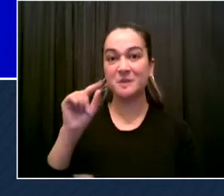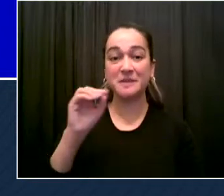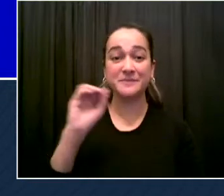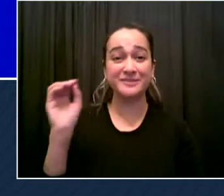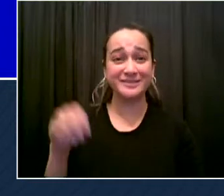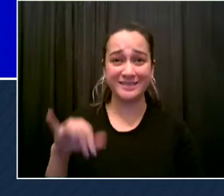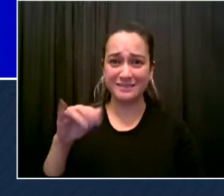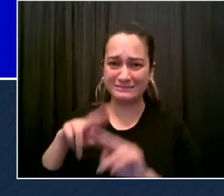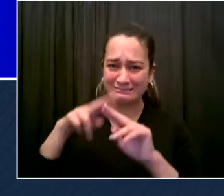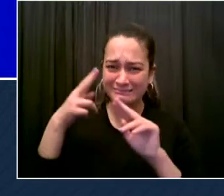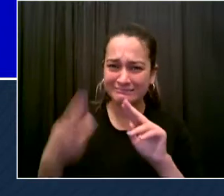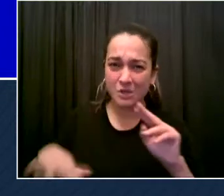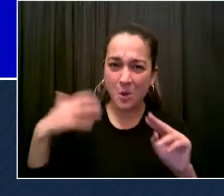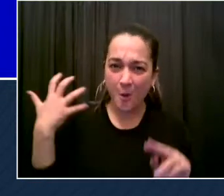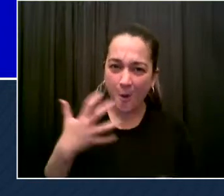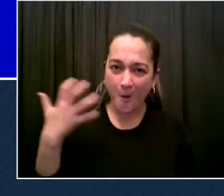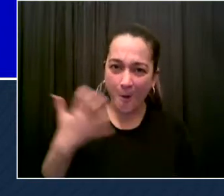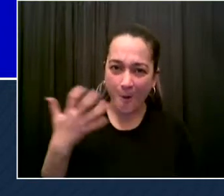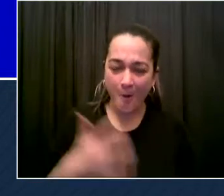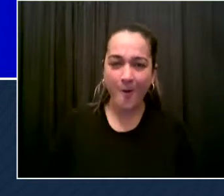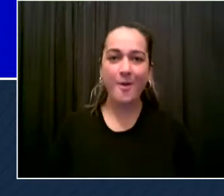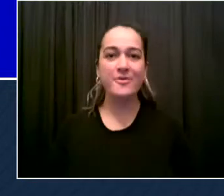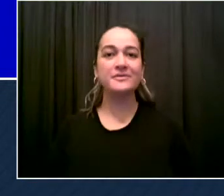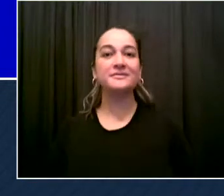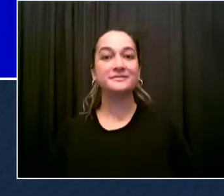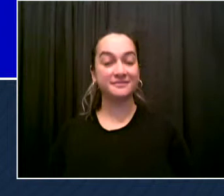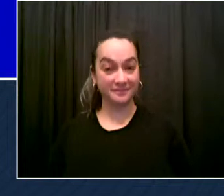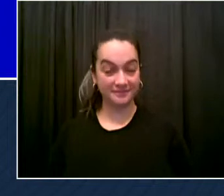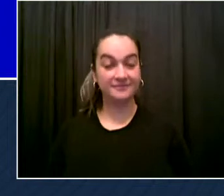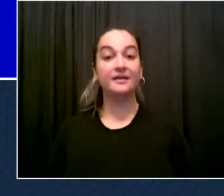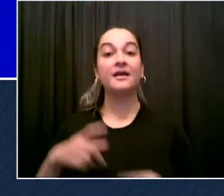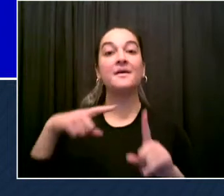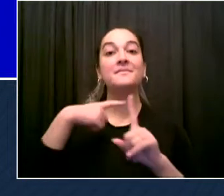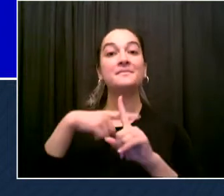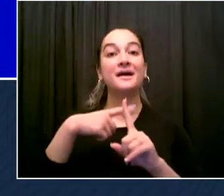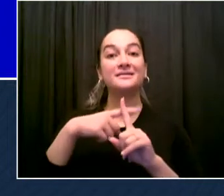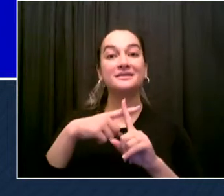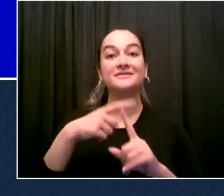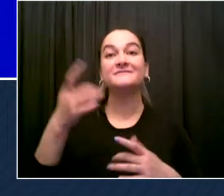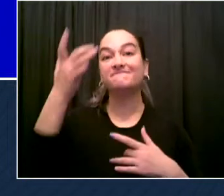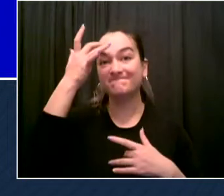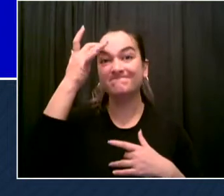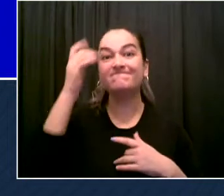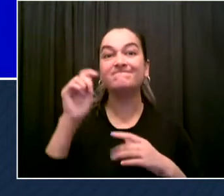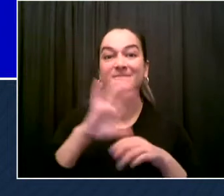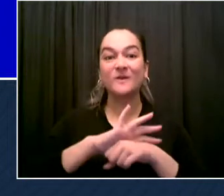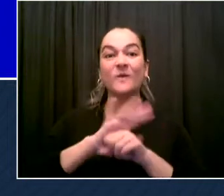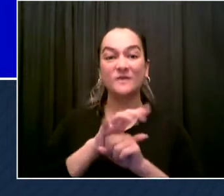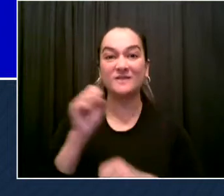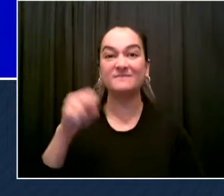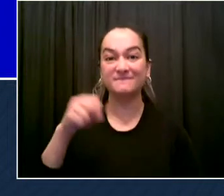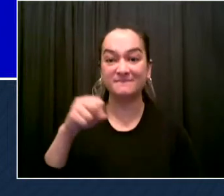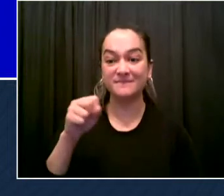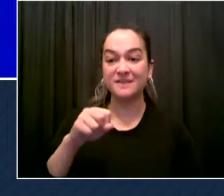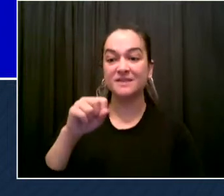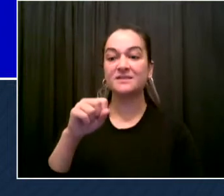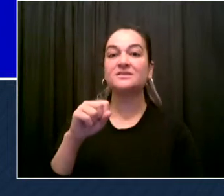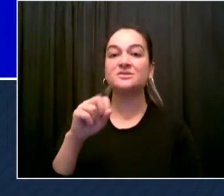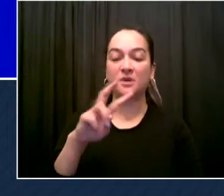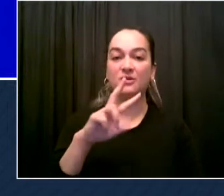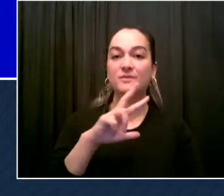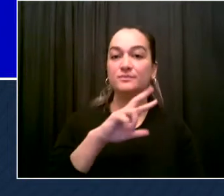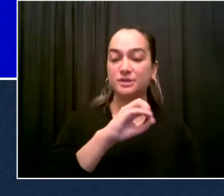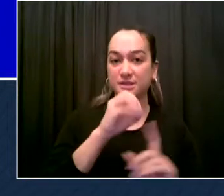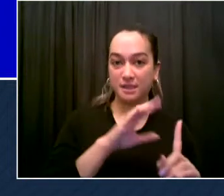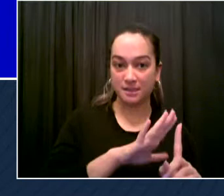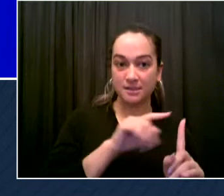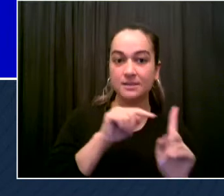CITY HOSPITALS.